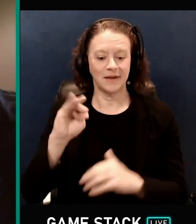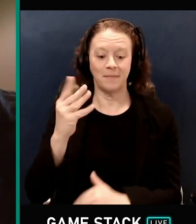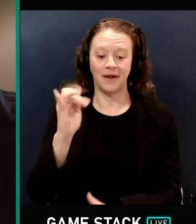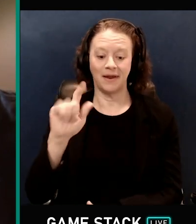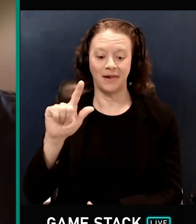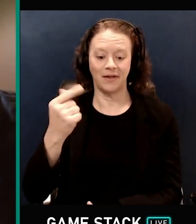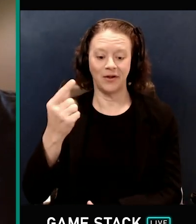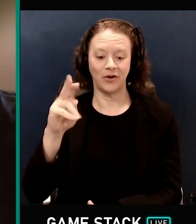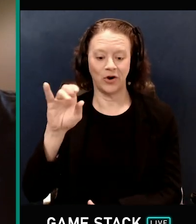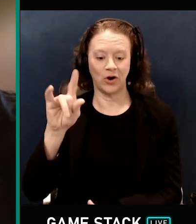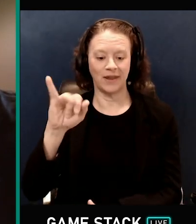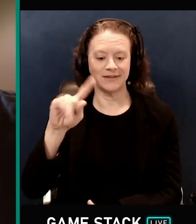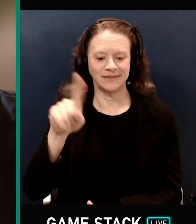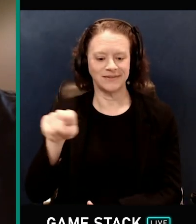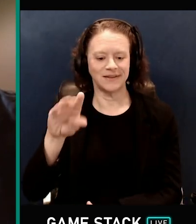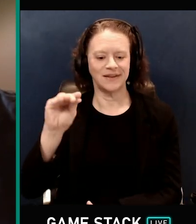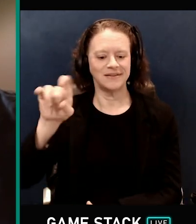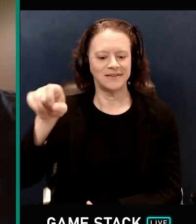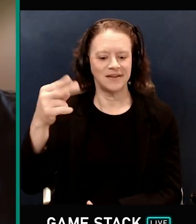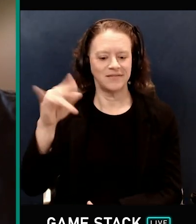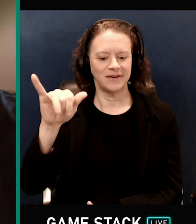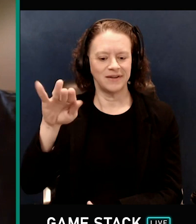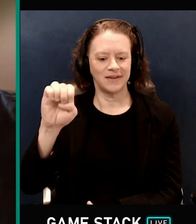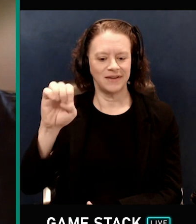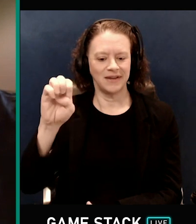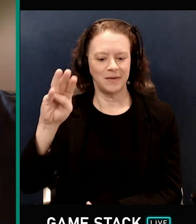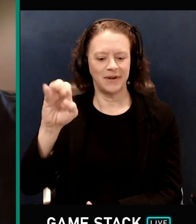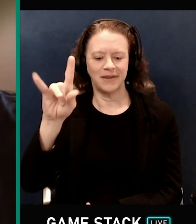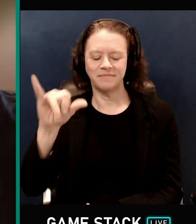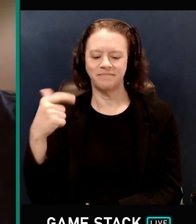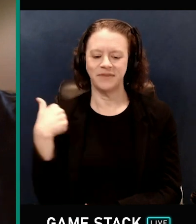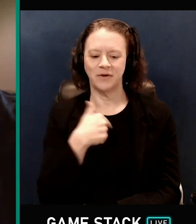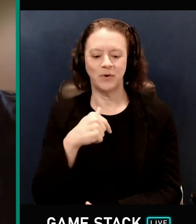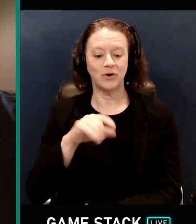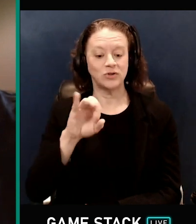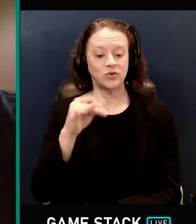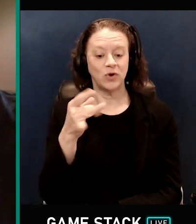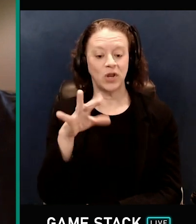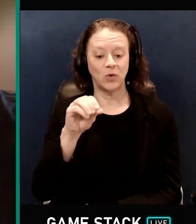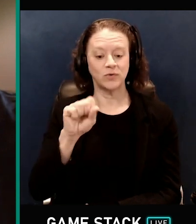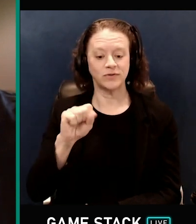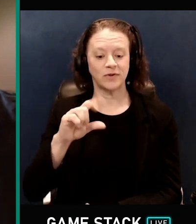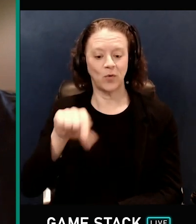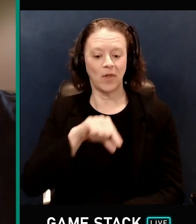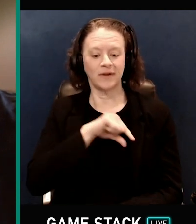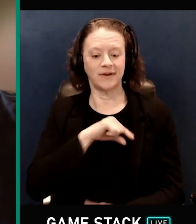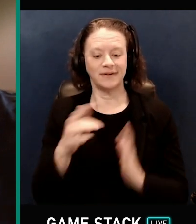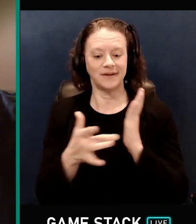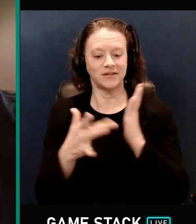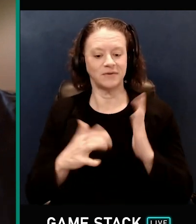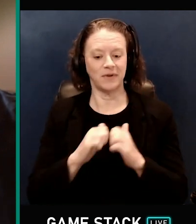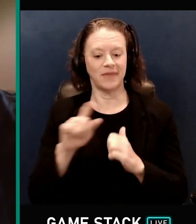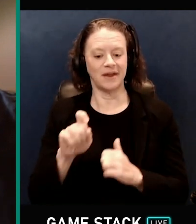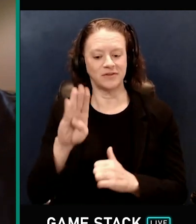and we are engineers with the studios quality Department inside of Xbox. So today we're going to be talking about our intelligent